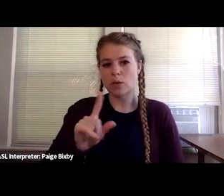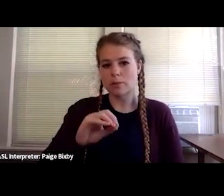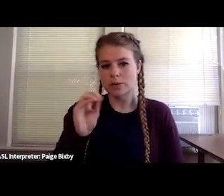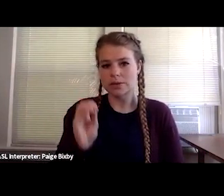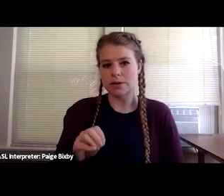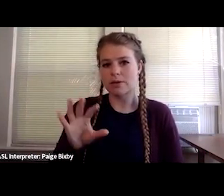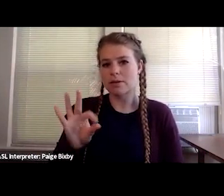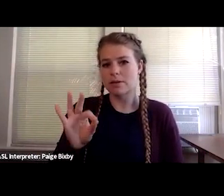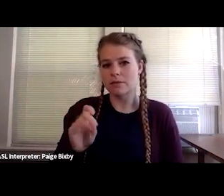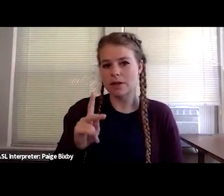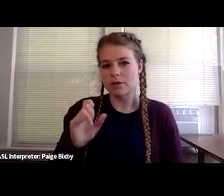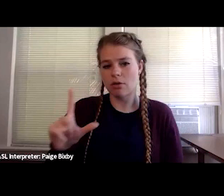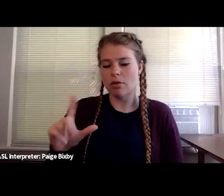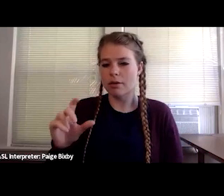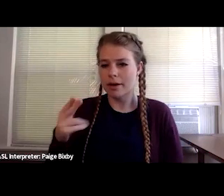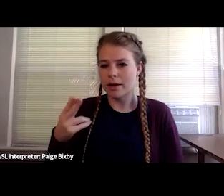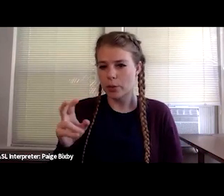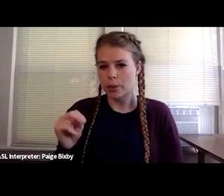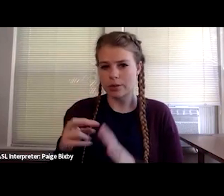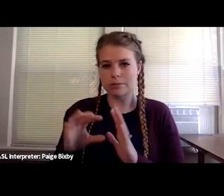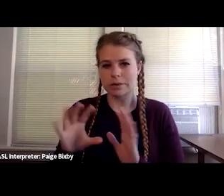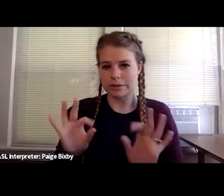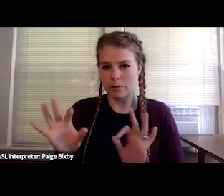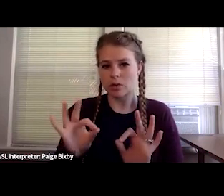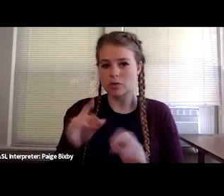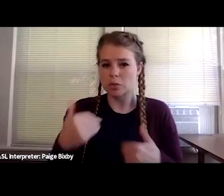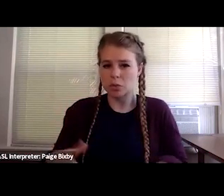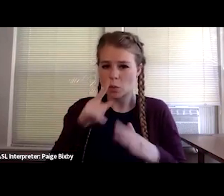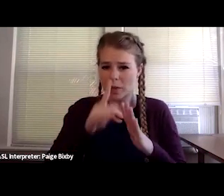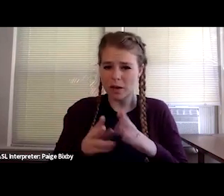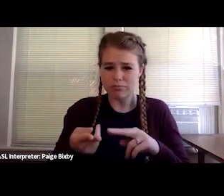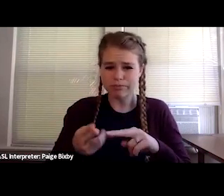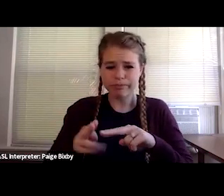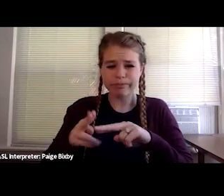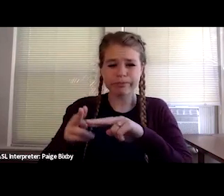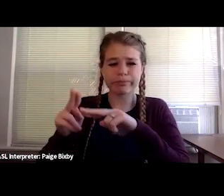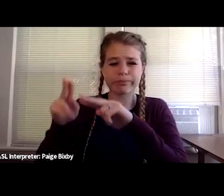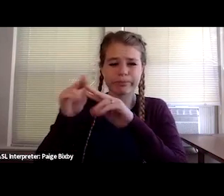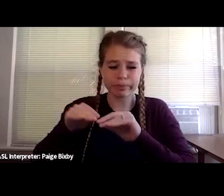As you can see, it's really kind of having a, you know, drastic increase the amount of prevalence it has in our supply.